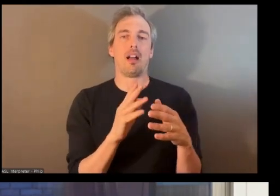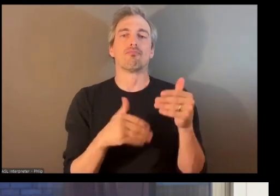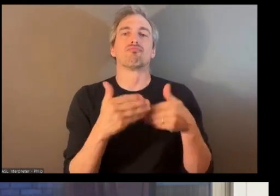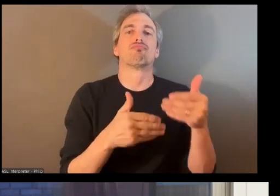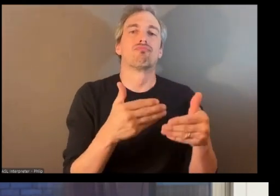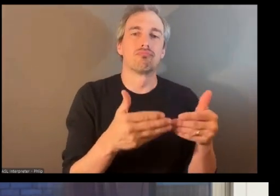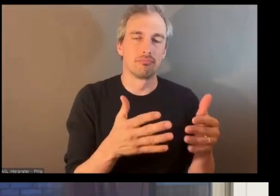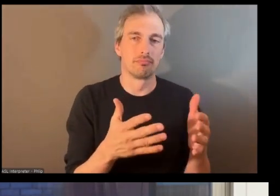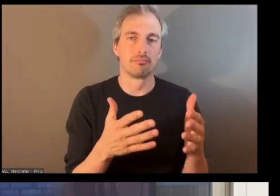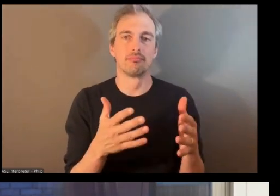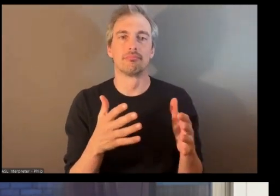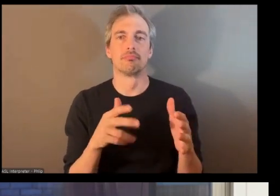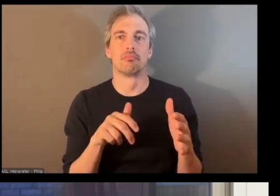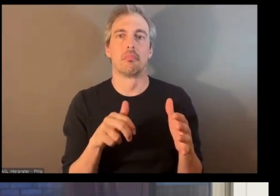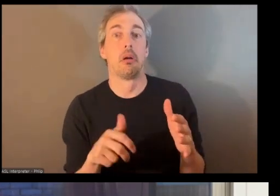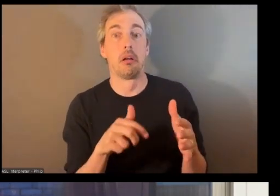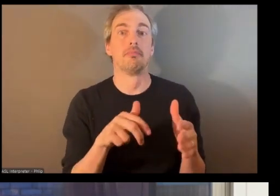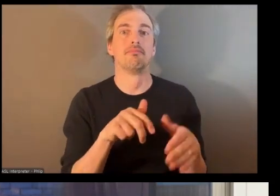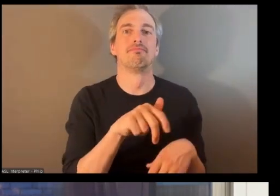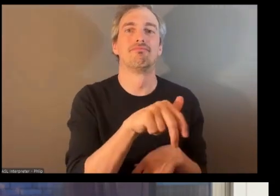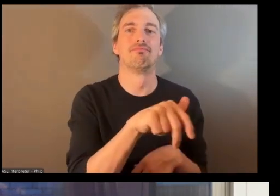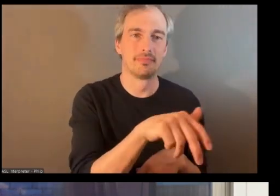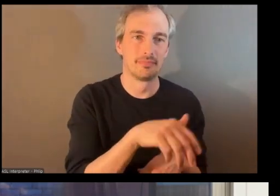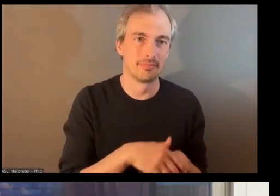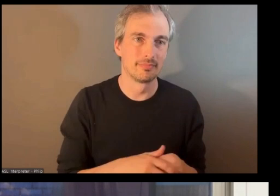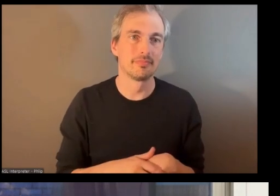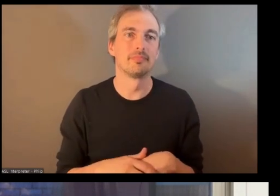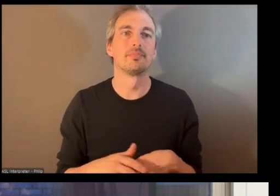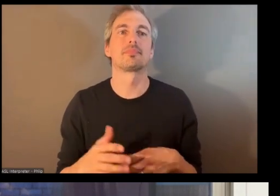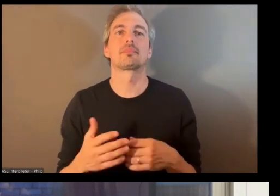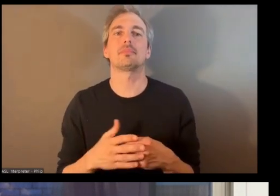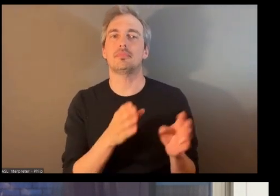I was hoping that by putting it in the end of the slide... And by the